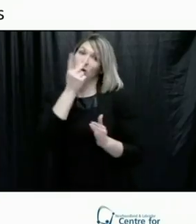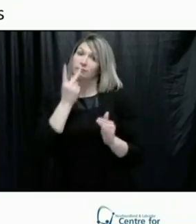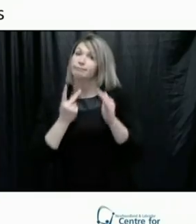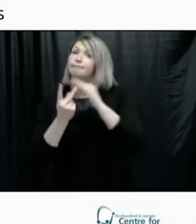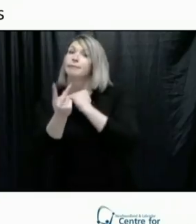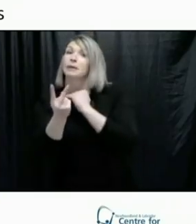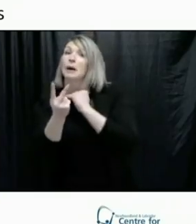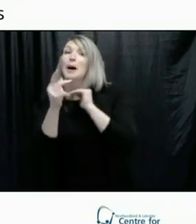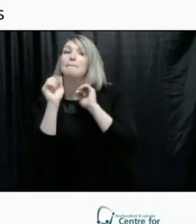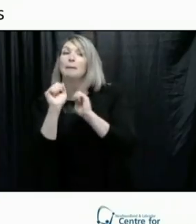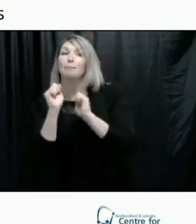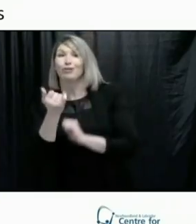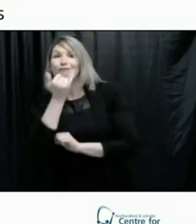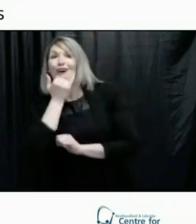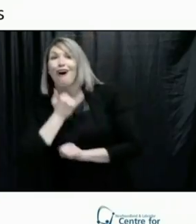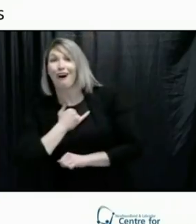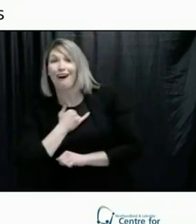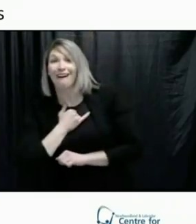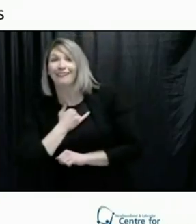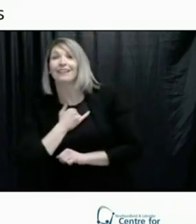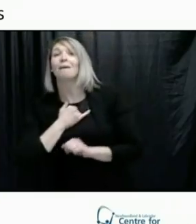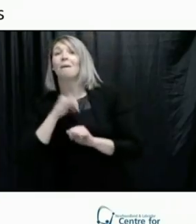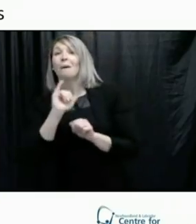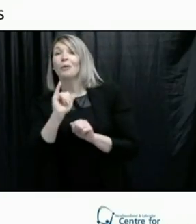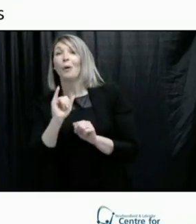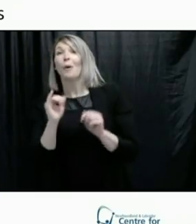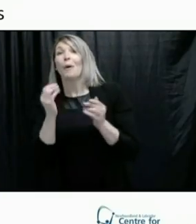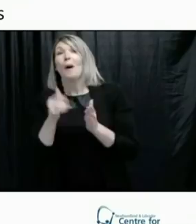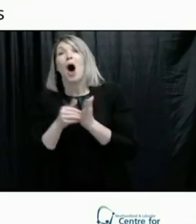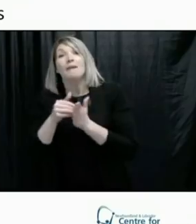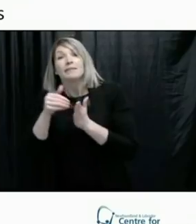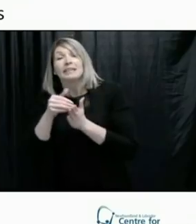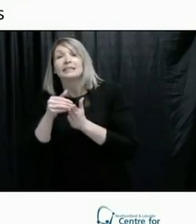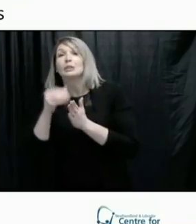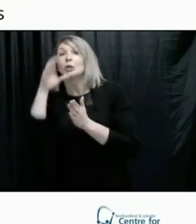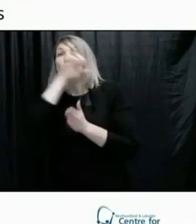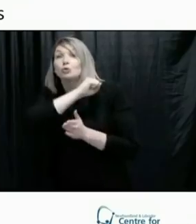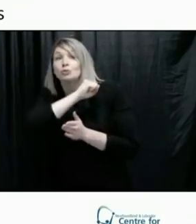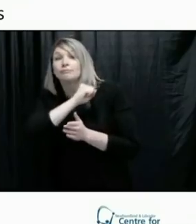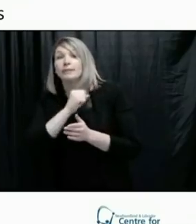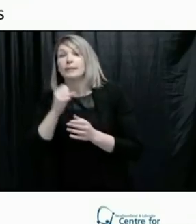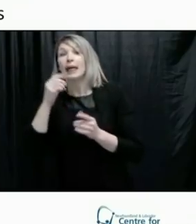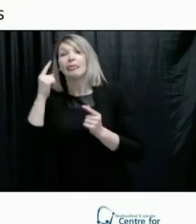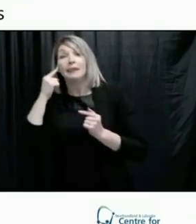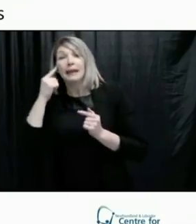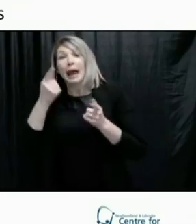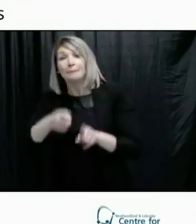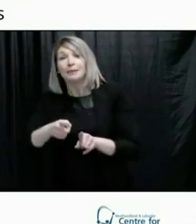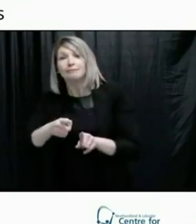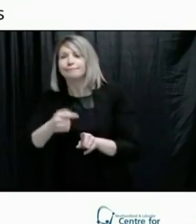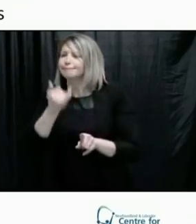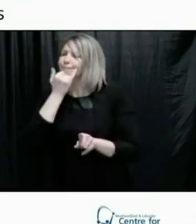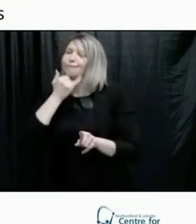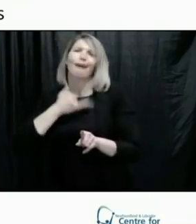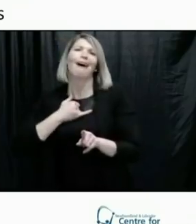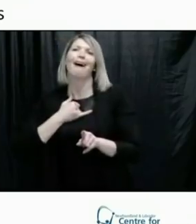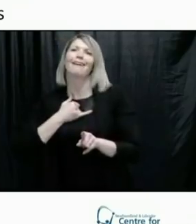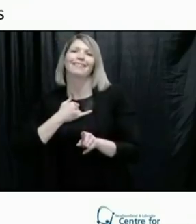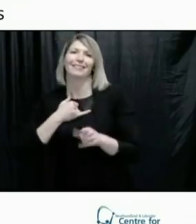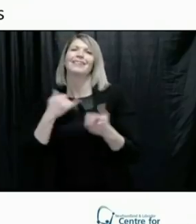IT CAN BE MISLEADING AND THAT IS BECAUSE THERE'S NUMEROUS UNDERLYING ASSUMPTIONS, EVEN IF